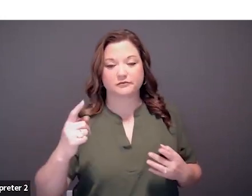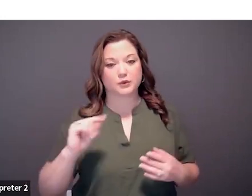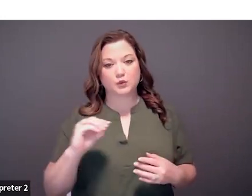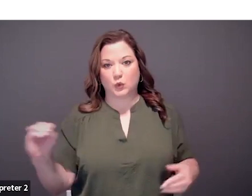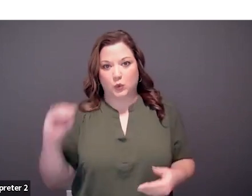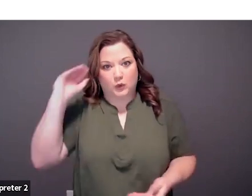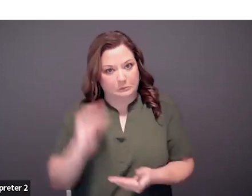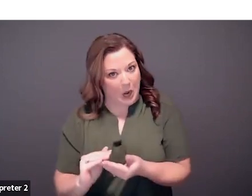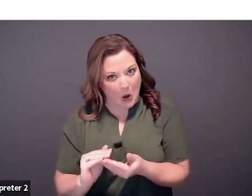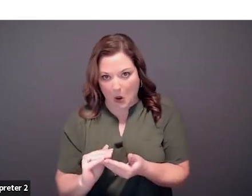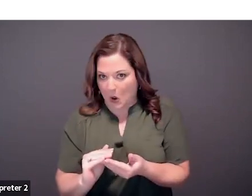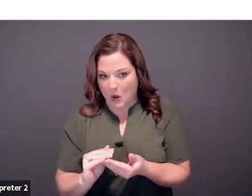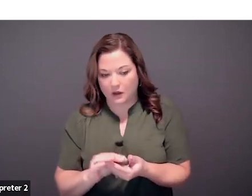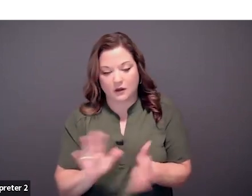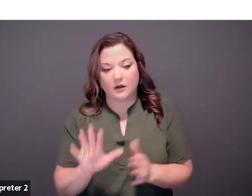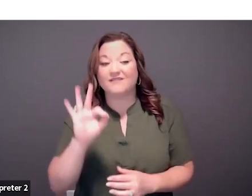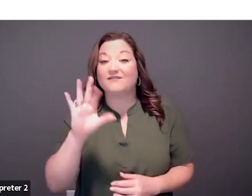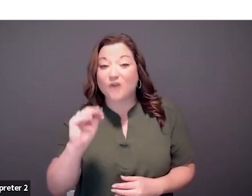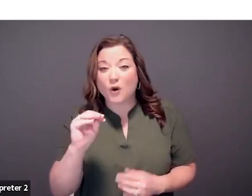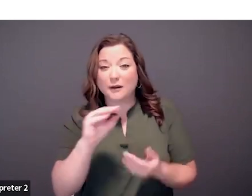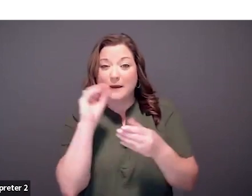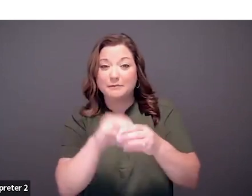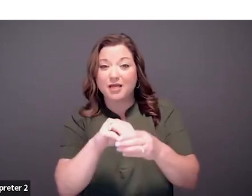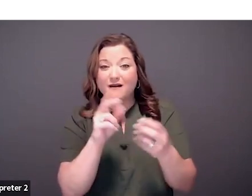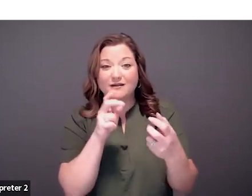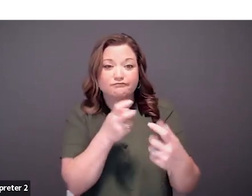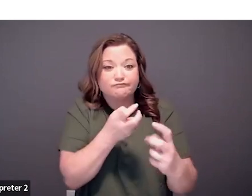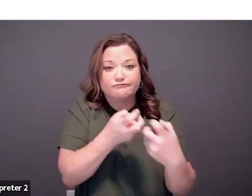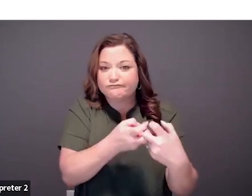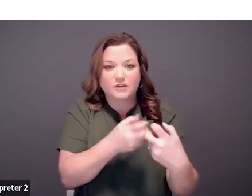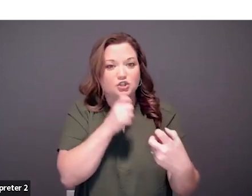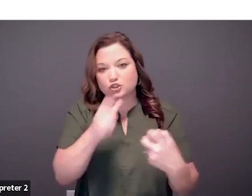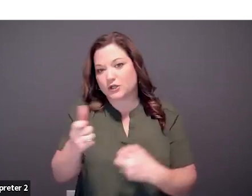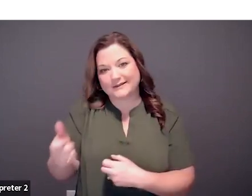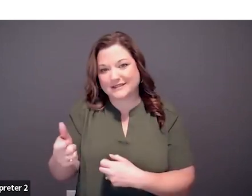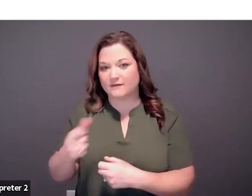Your form plugins should not be creating your font sizes in pixels.